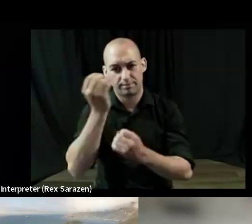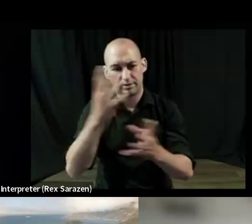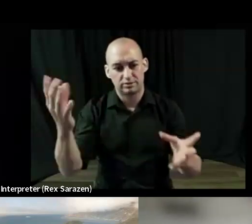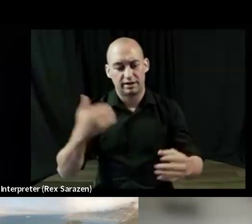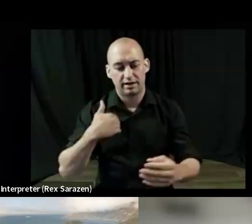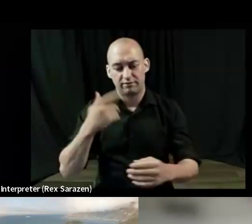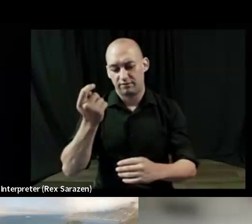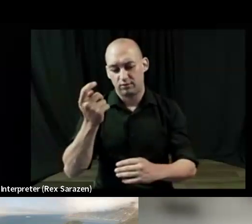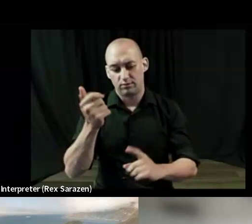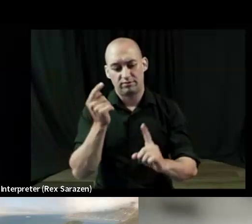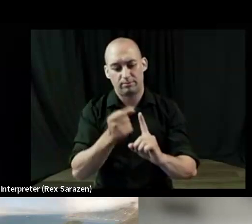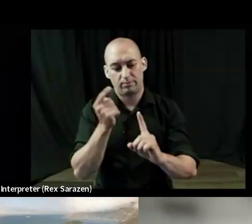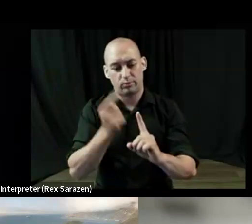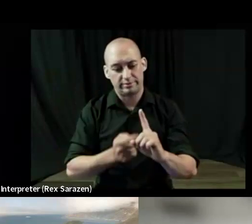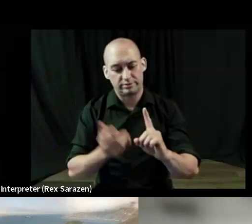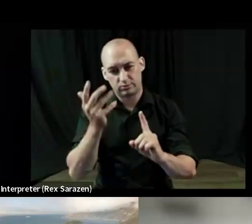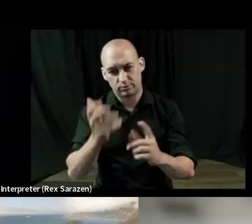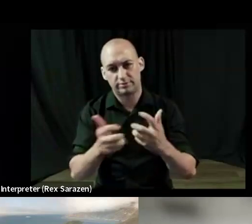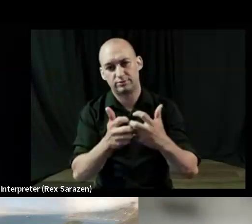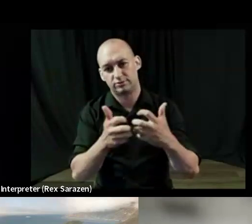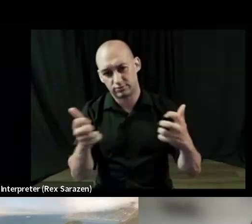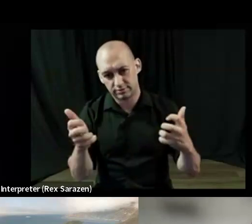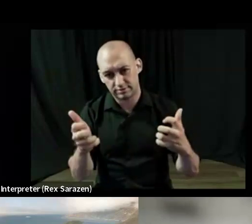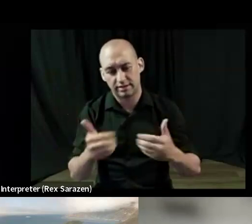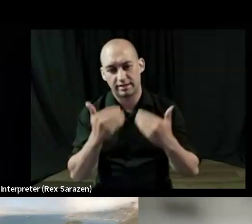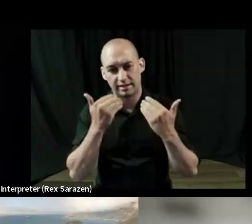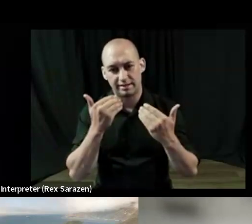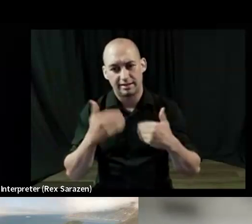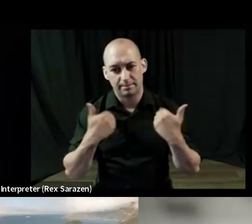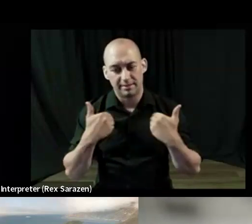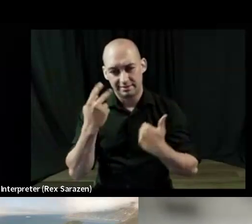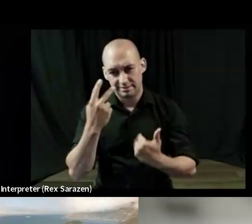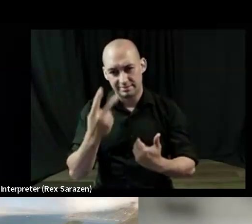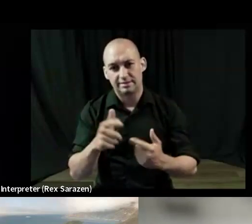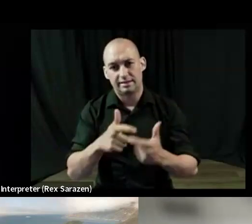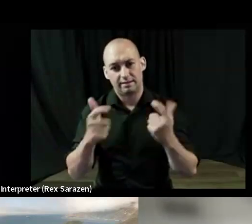that I just wanted to emphasize, so happy to see that there was a lot of diversity in request for